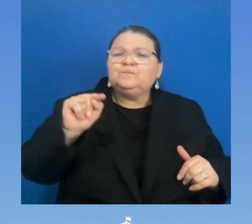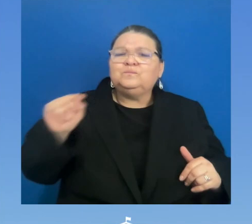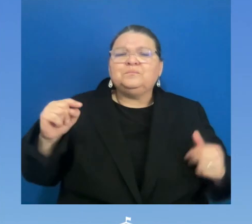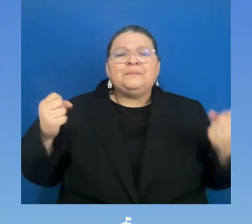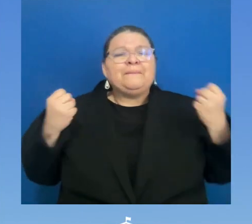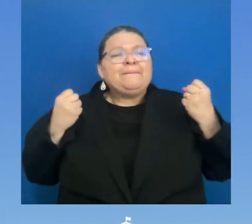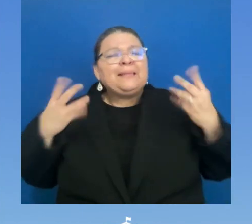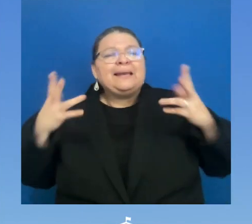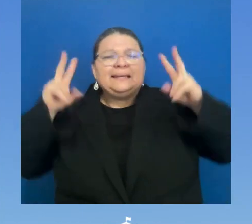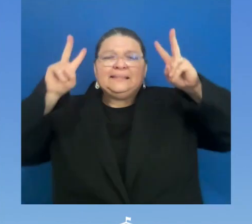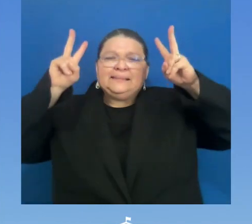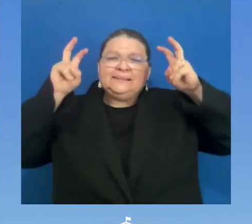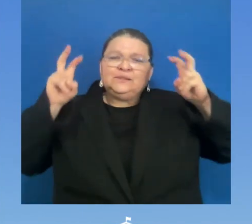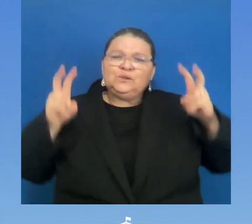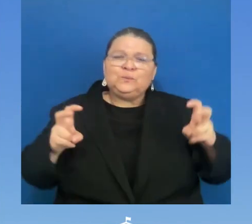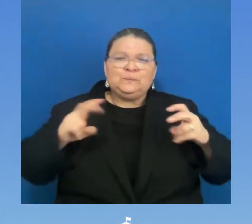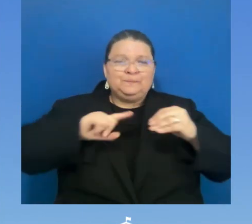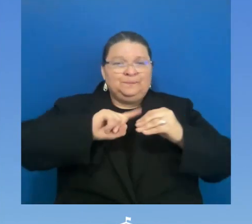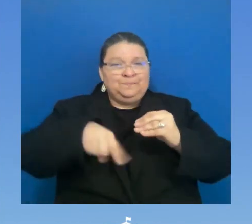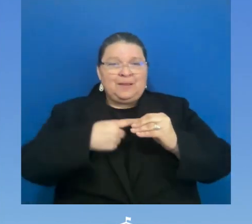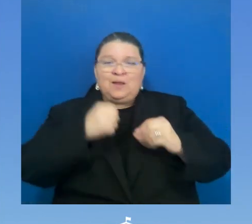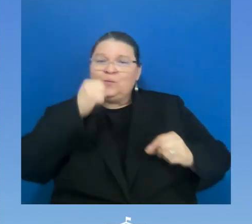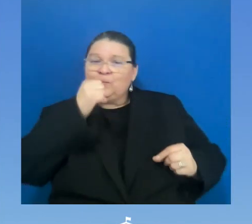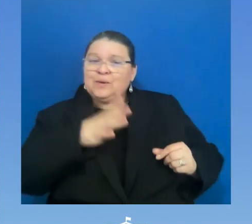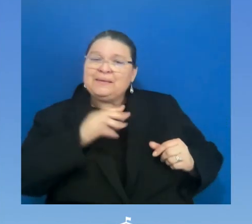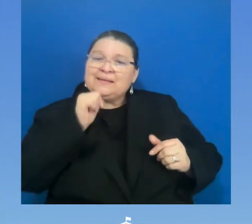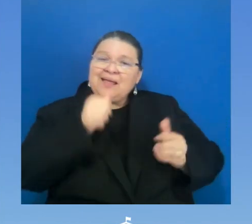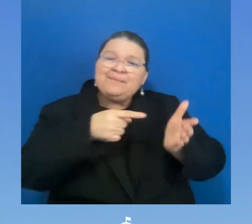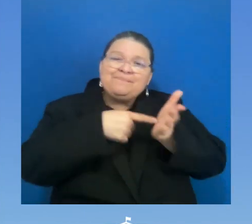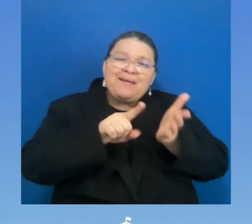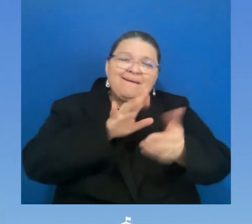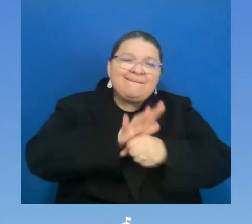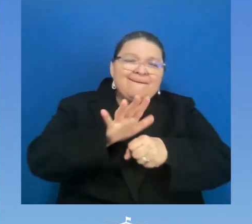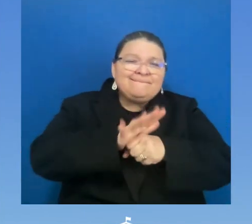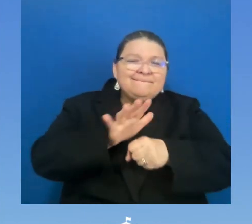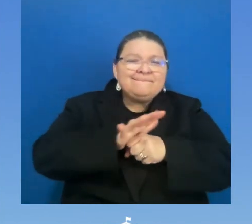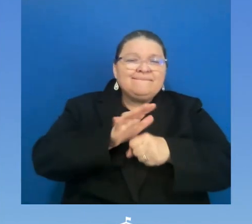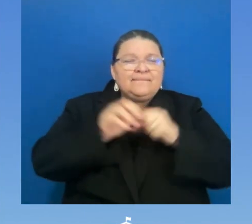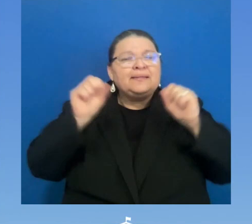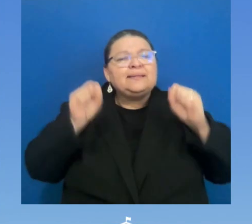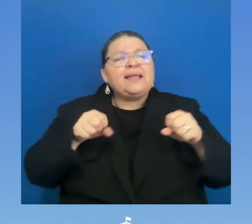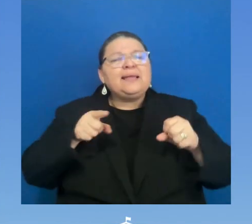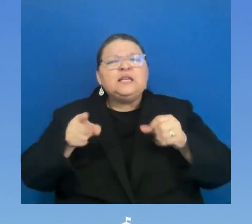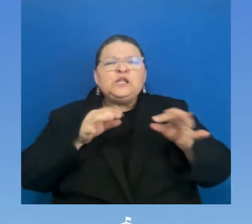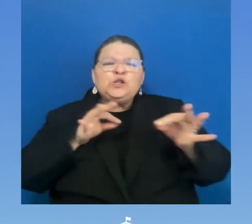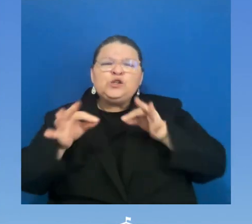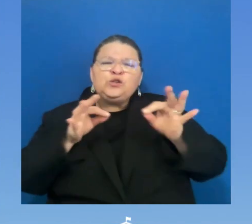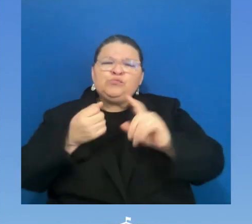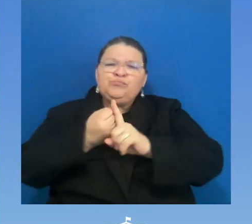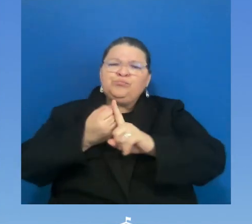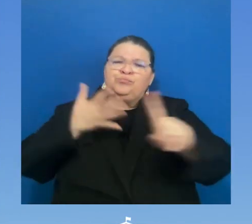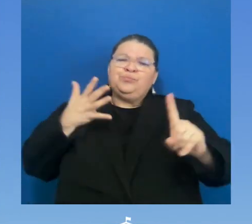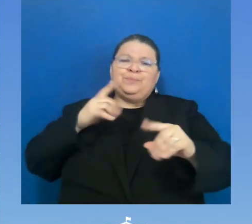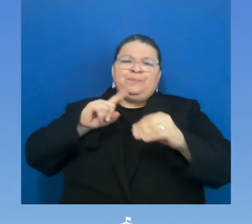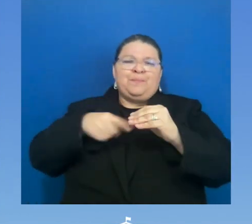But can you talk a bit about the fight that you all had and the role of the Players Association in reaching the settlement?